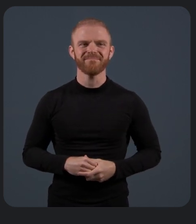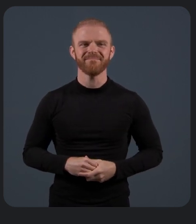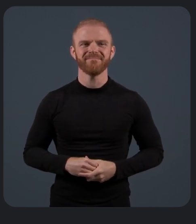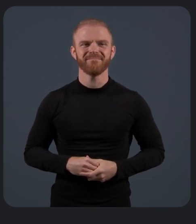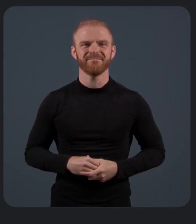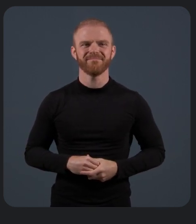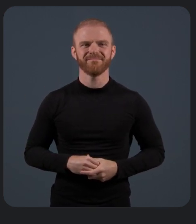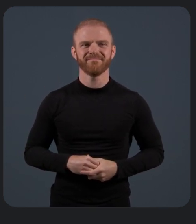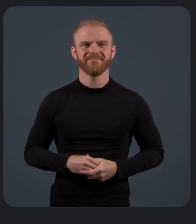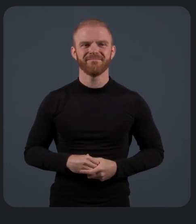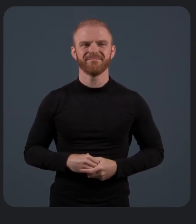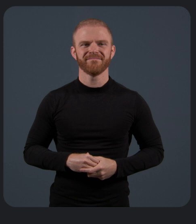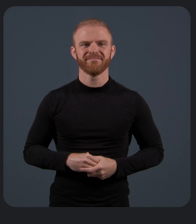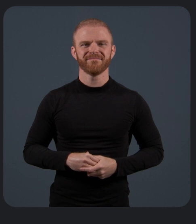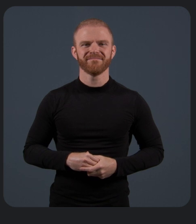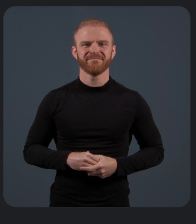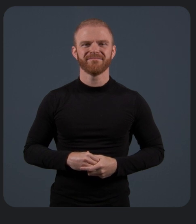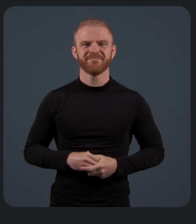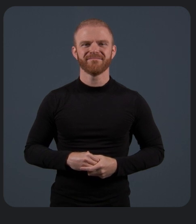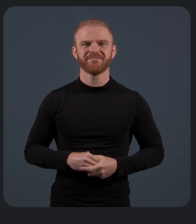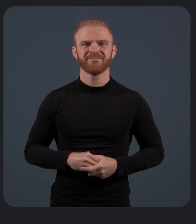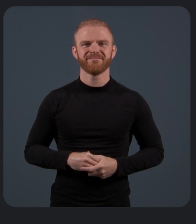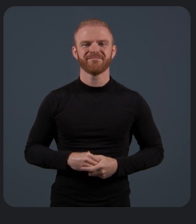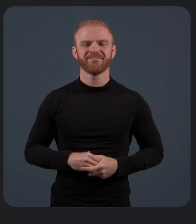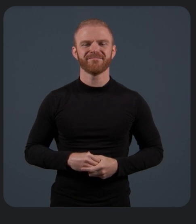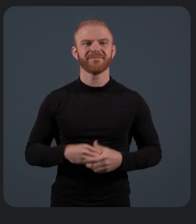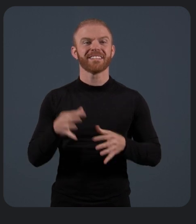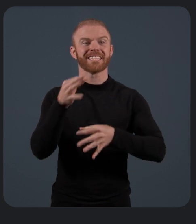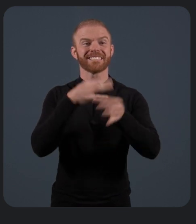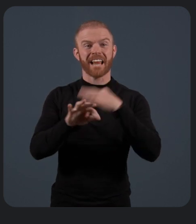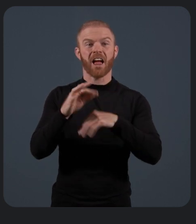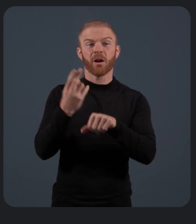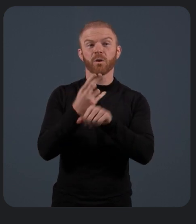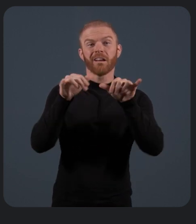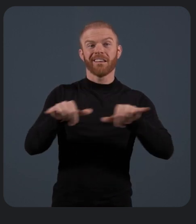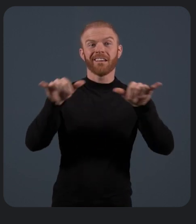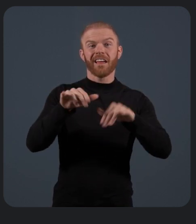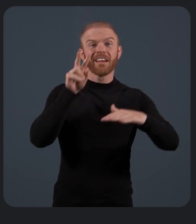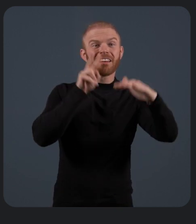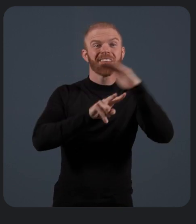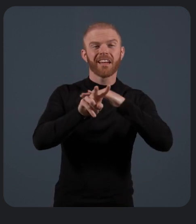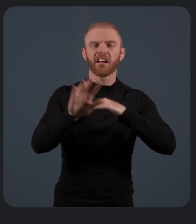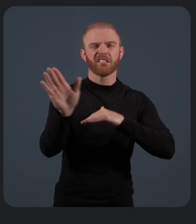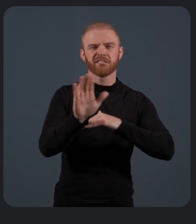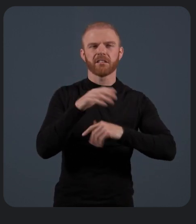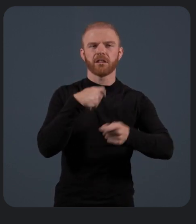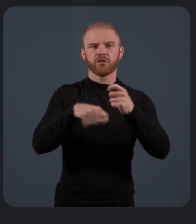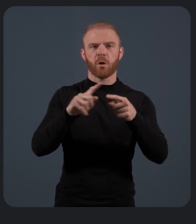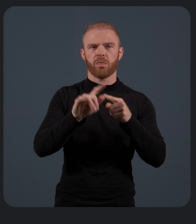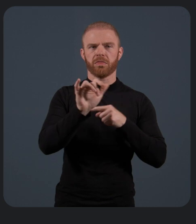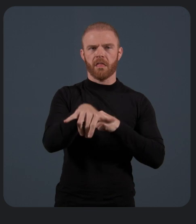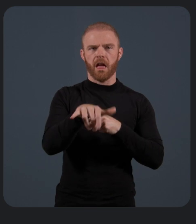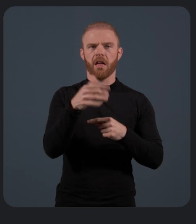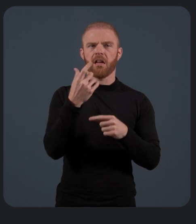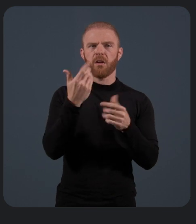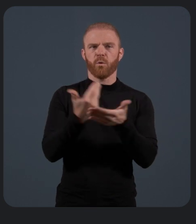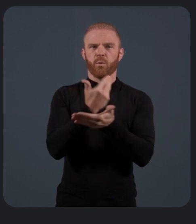So instead of using the standard preview, let me go to PreviewDevices that I've created.